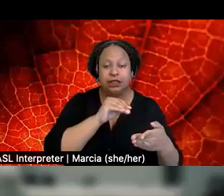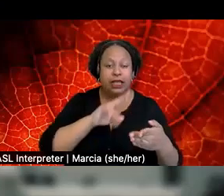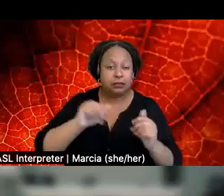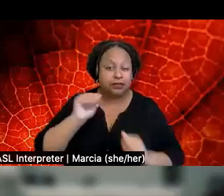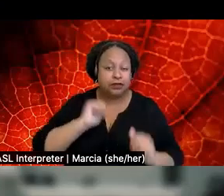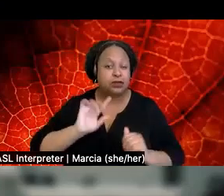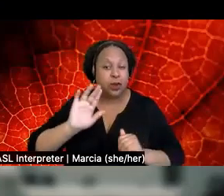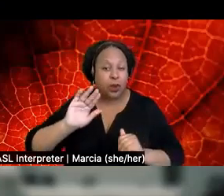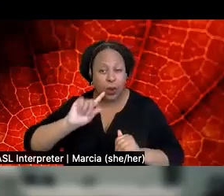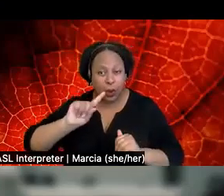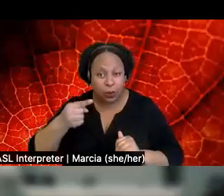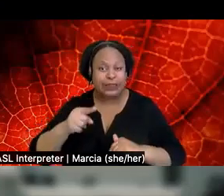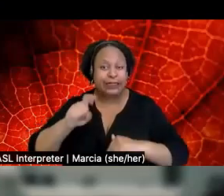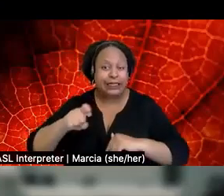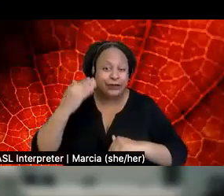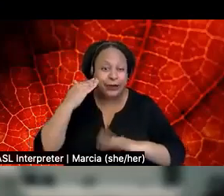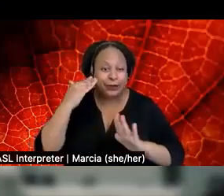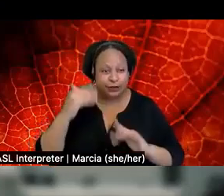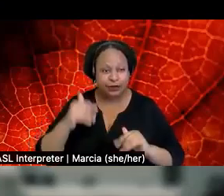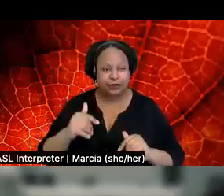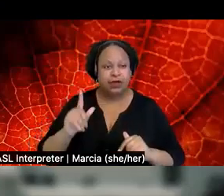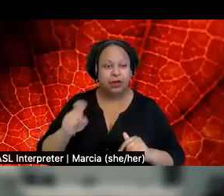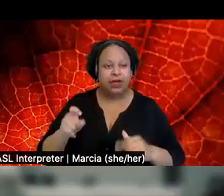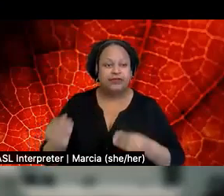And we have to facilitate accommodations for learners.